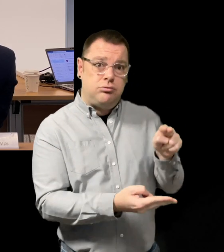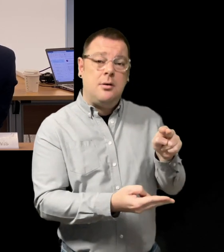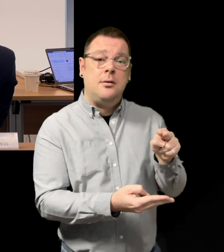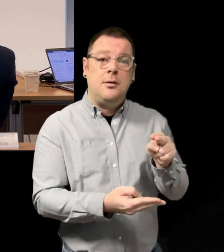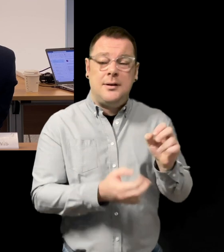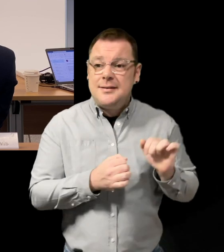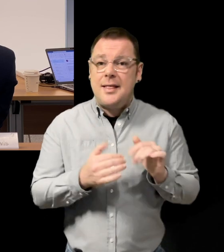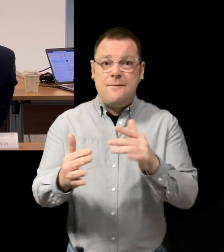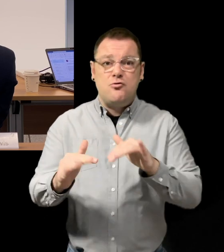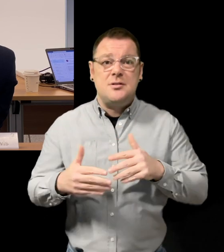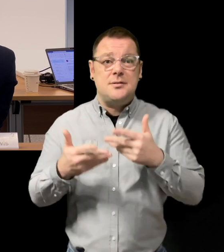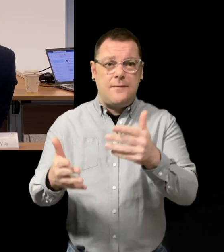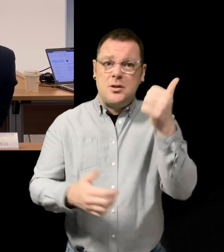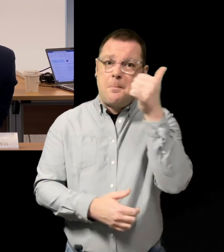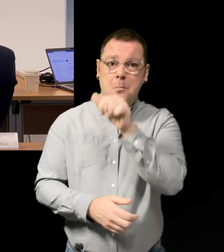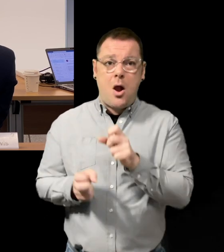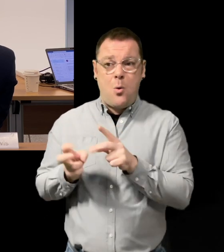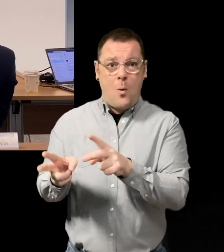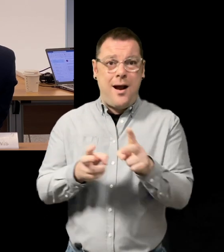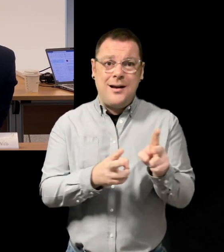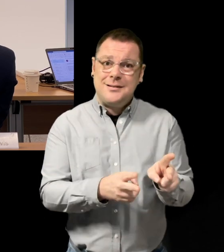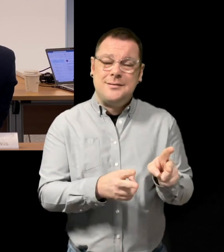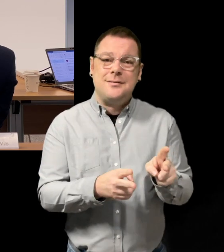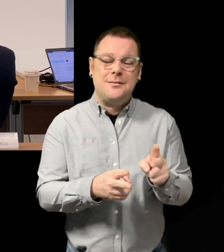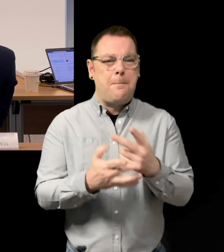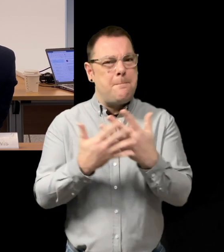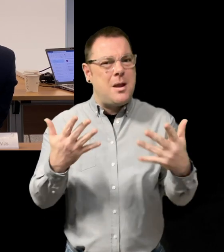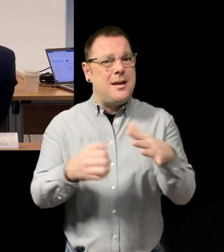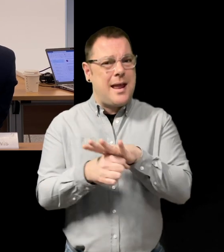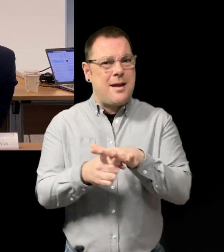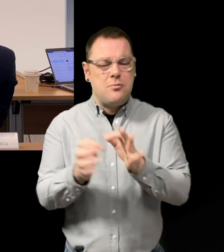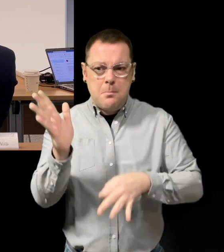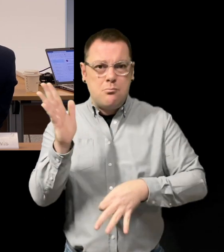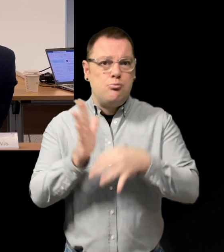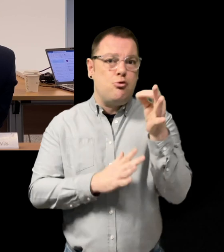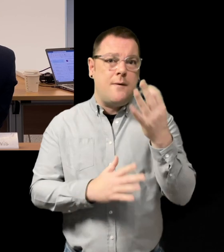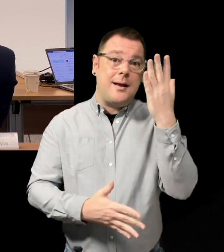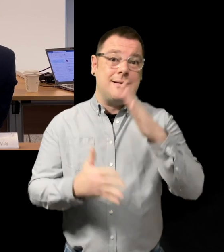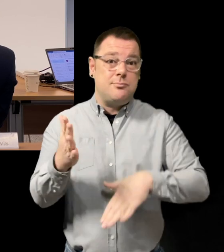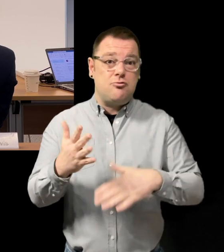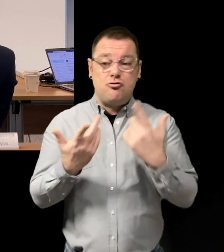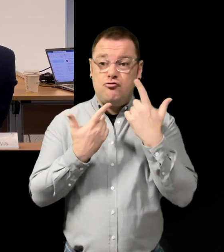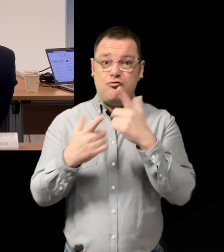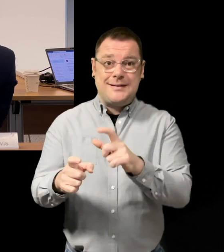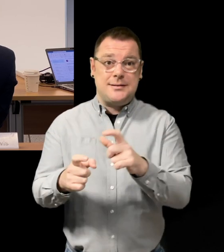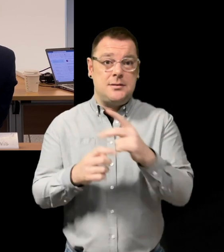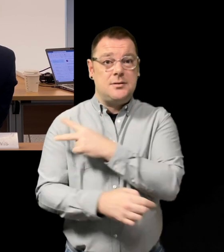delivering services in a smarter way and in many areas, improving the experience of our residents and staff.